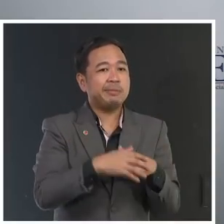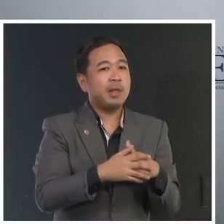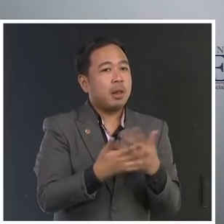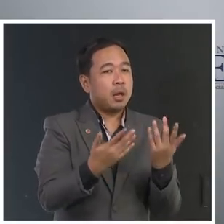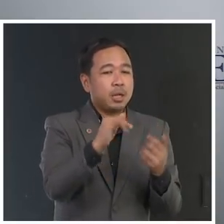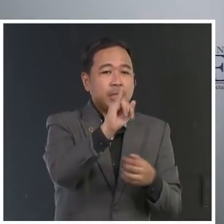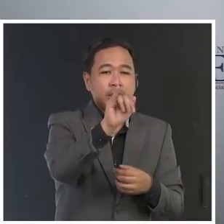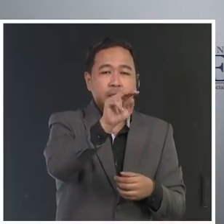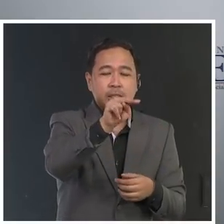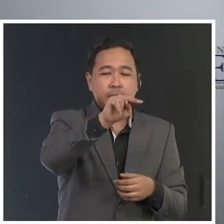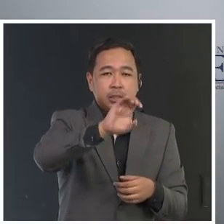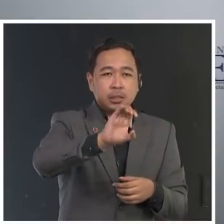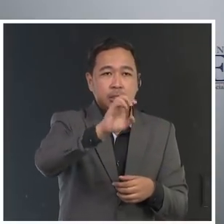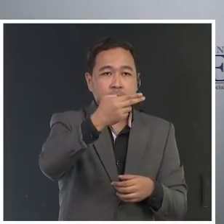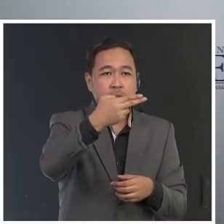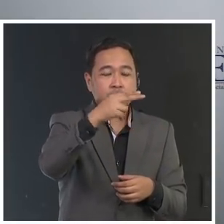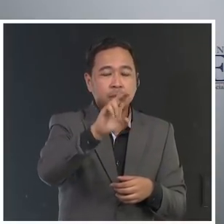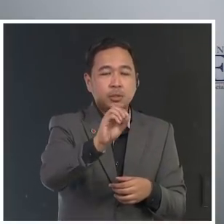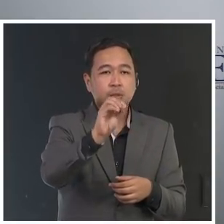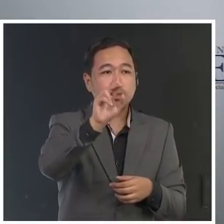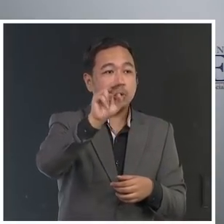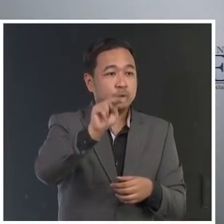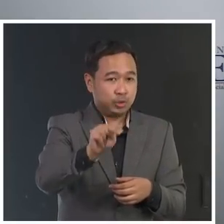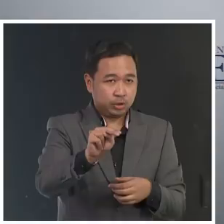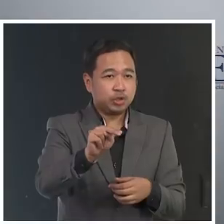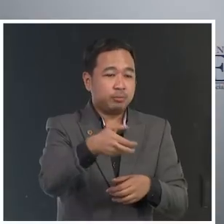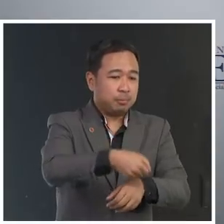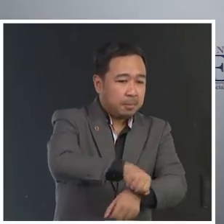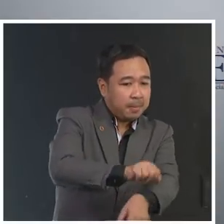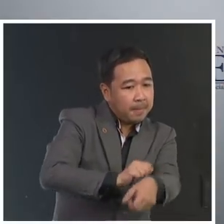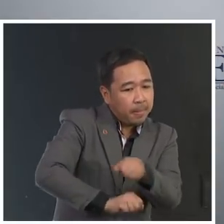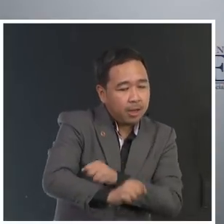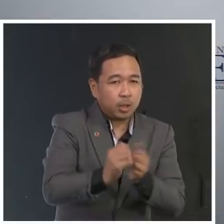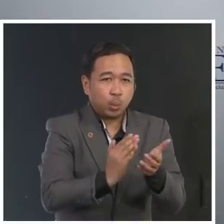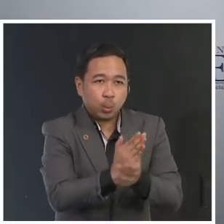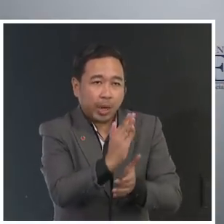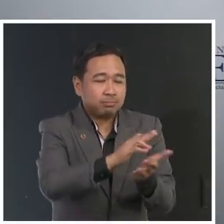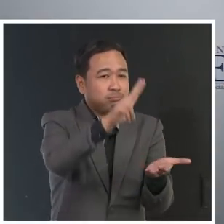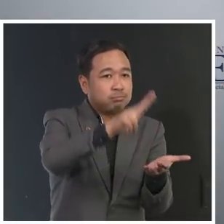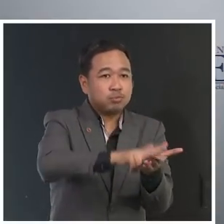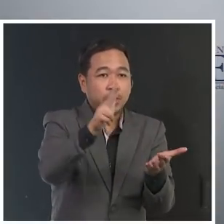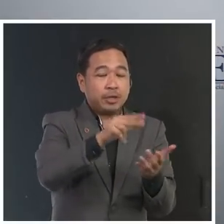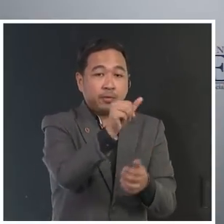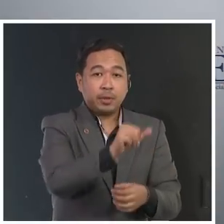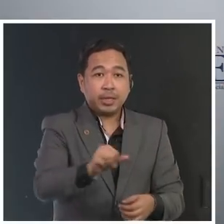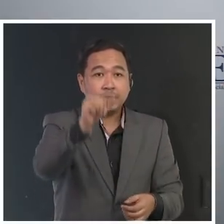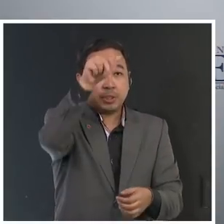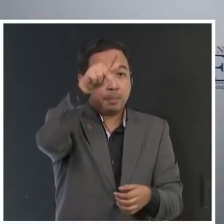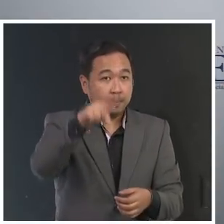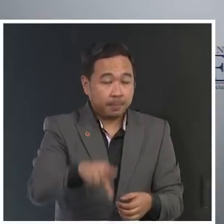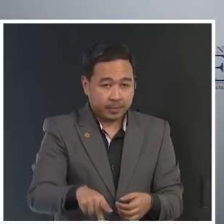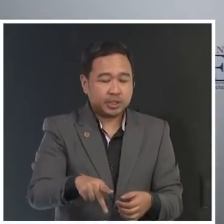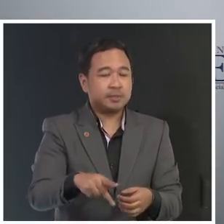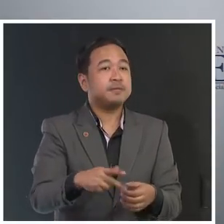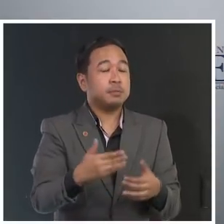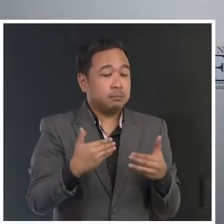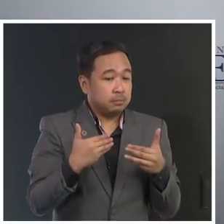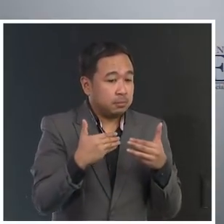development and disability rights in the past three decades. Currently, our regional framework, the Incheon Strategy